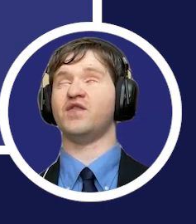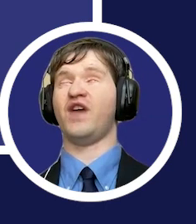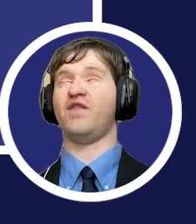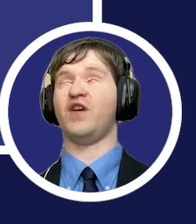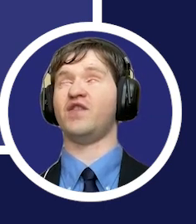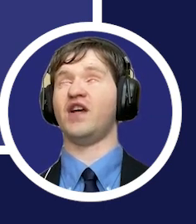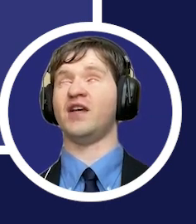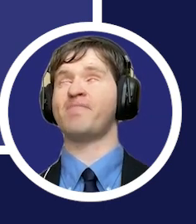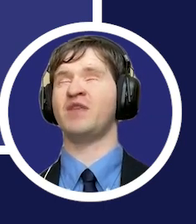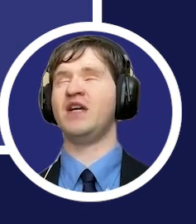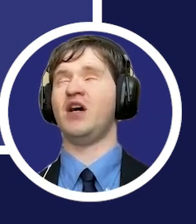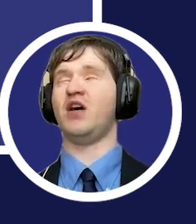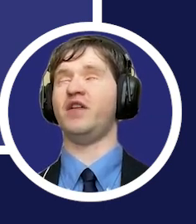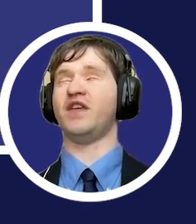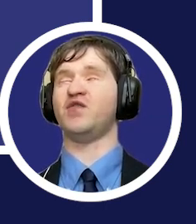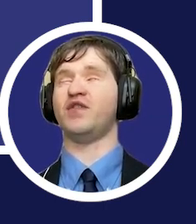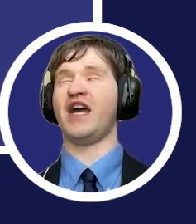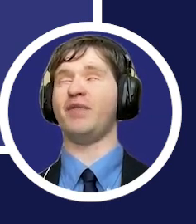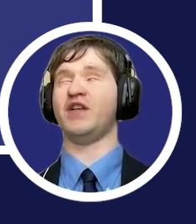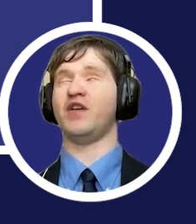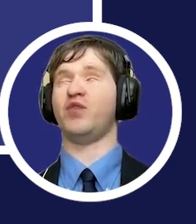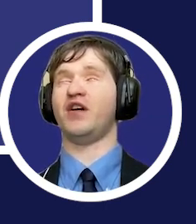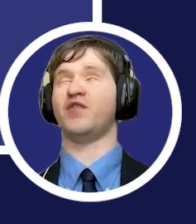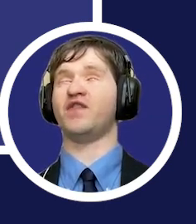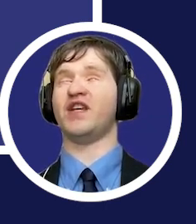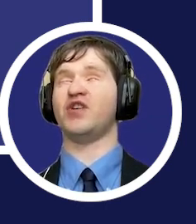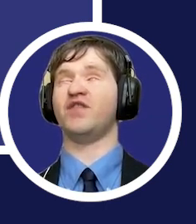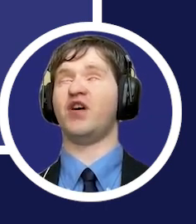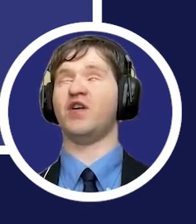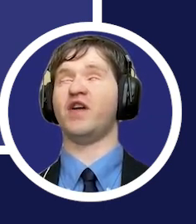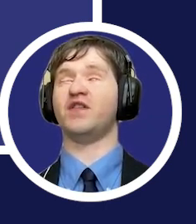It's very, very exciting. All of this was happening during the 100th session of Congress,